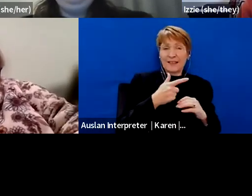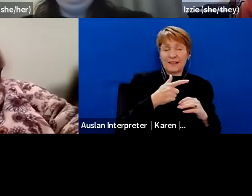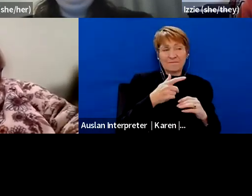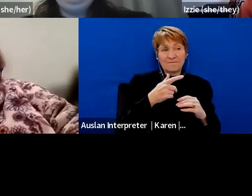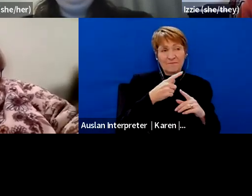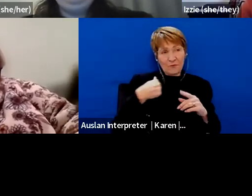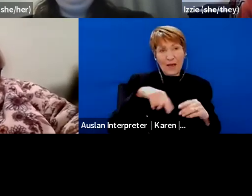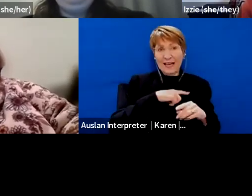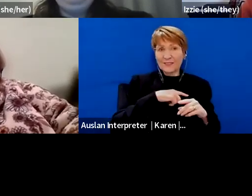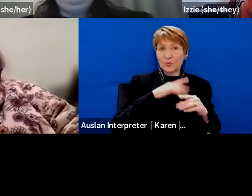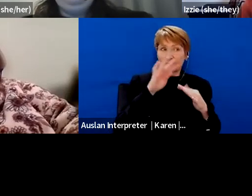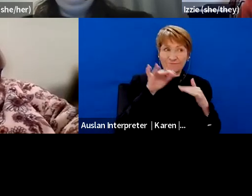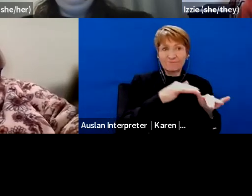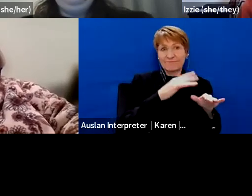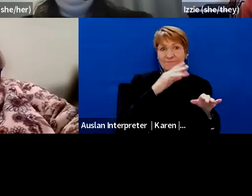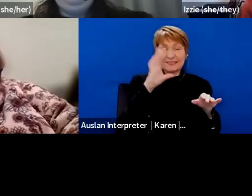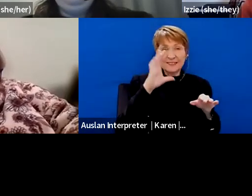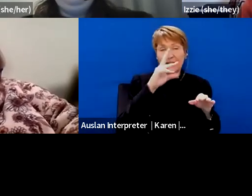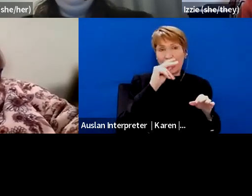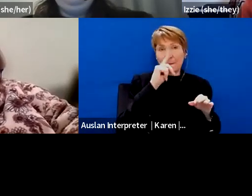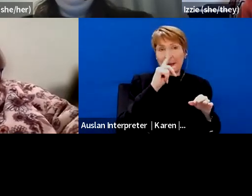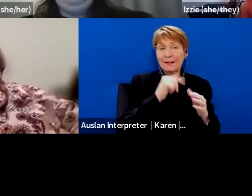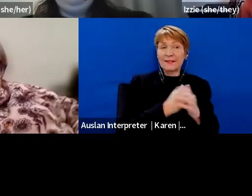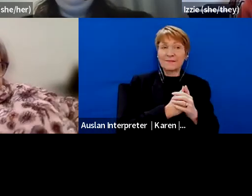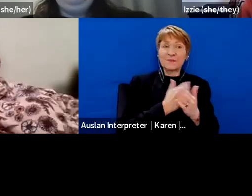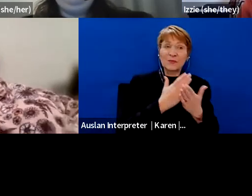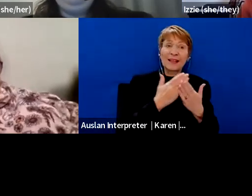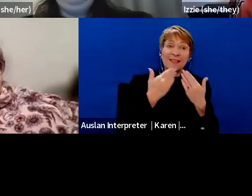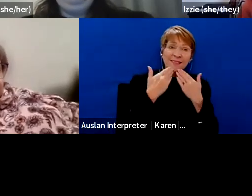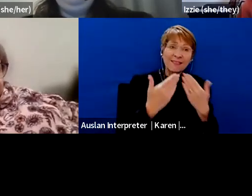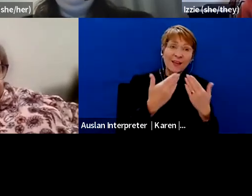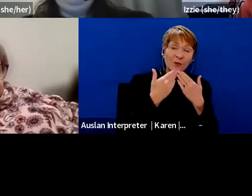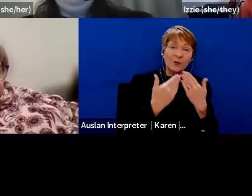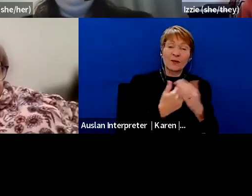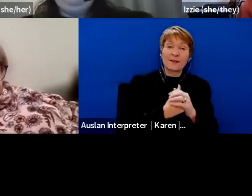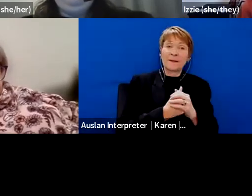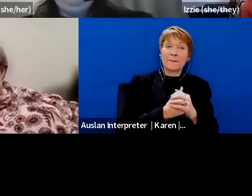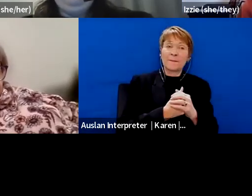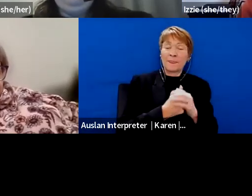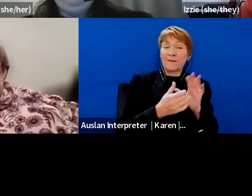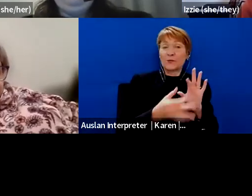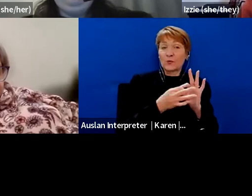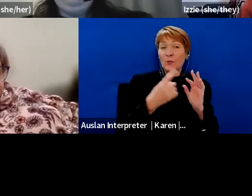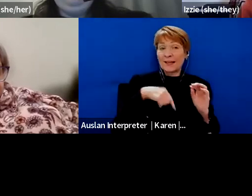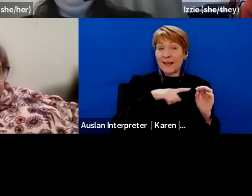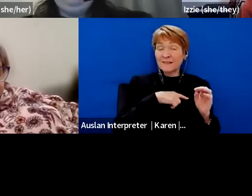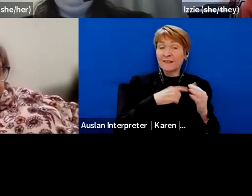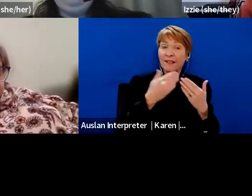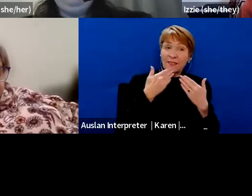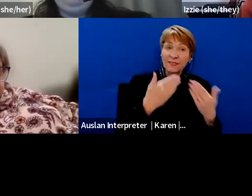people. So, thank you very much for all joining us.